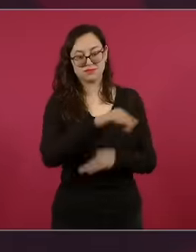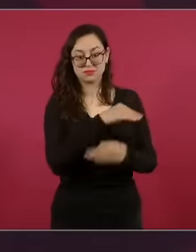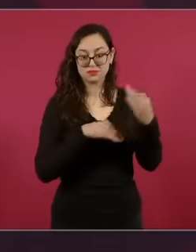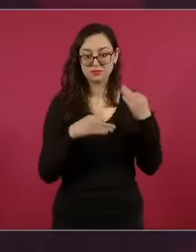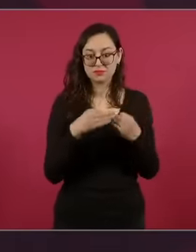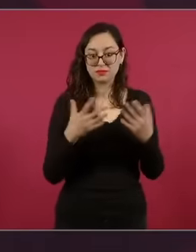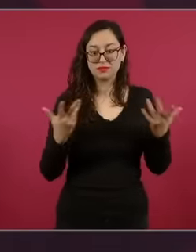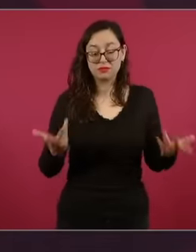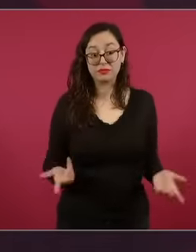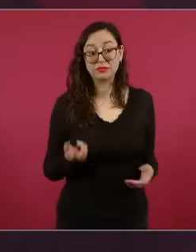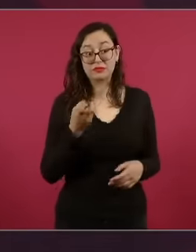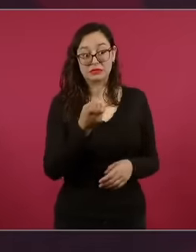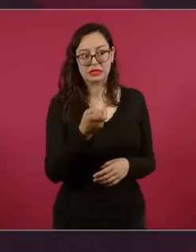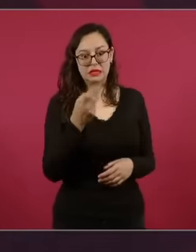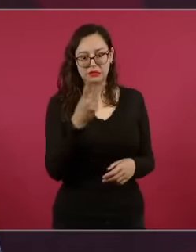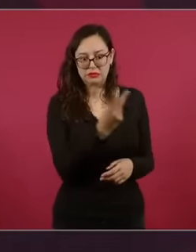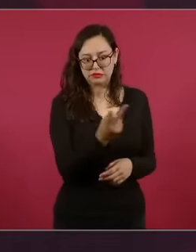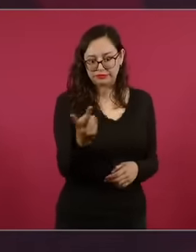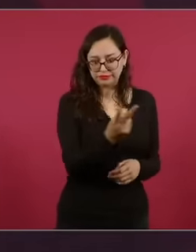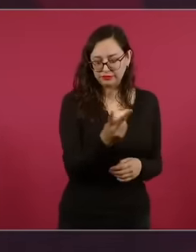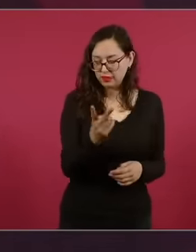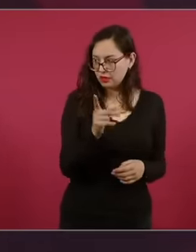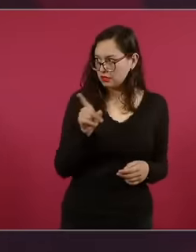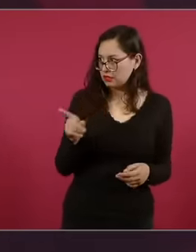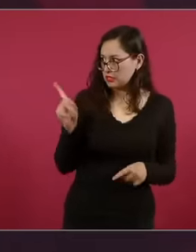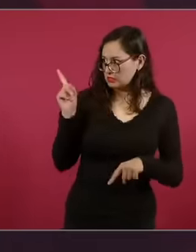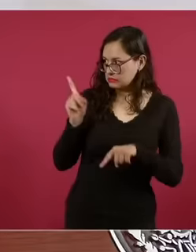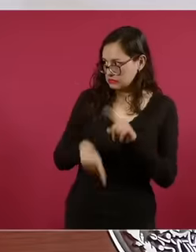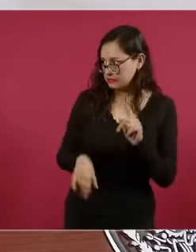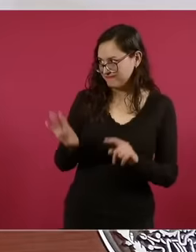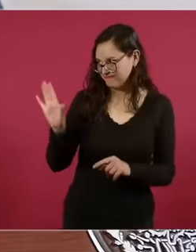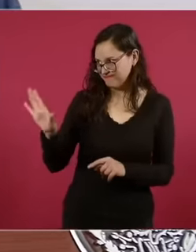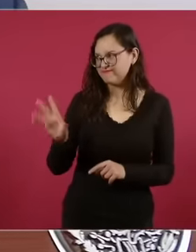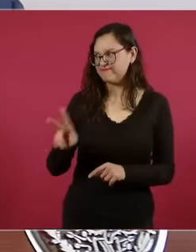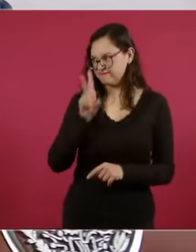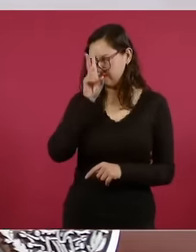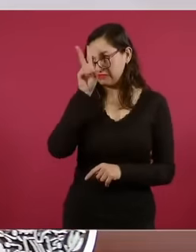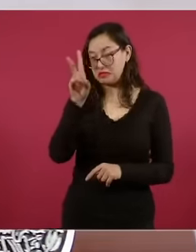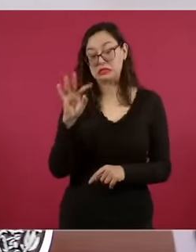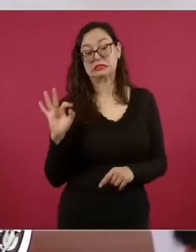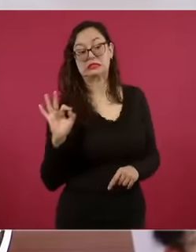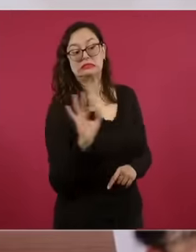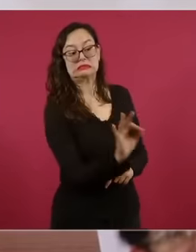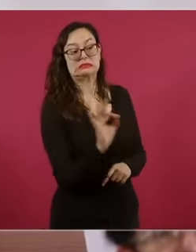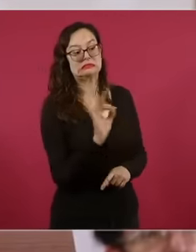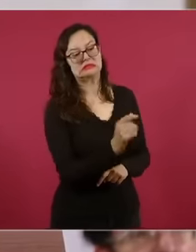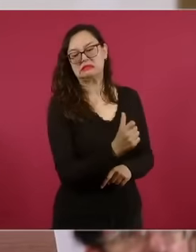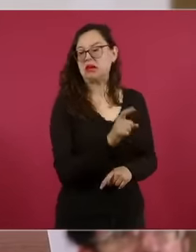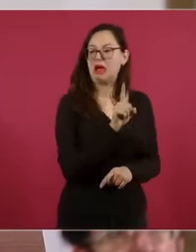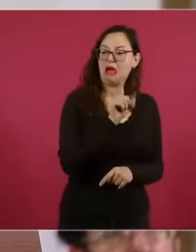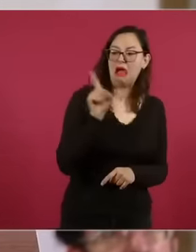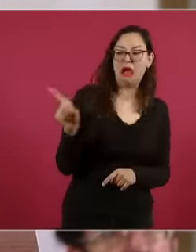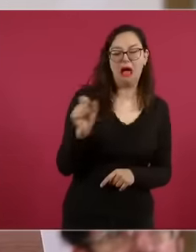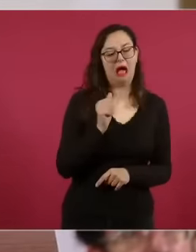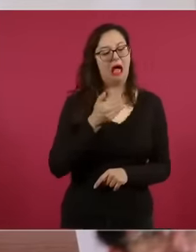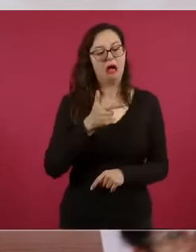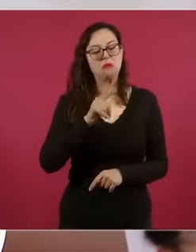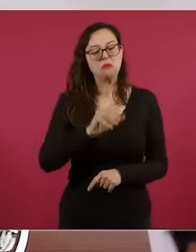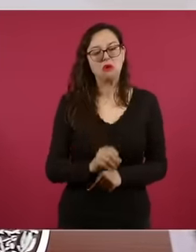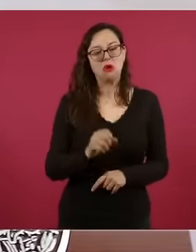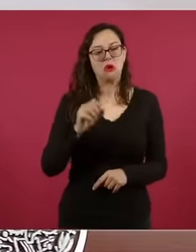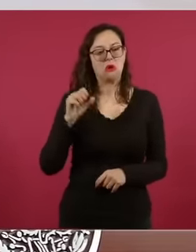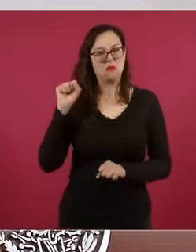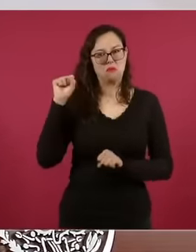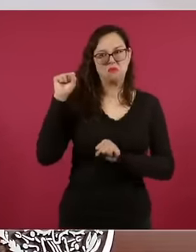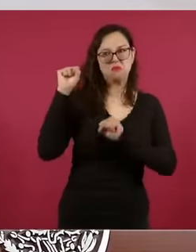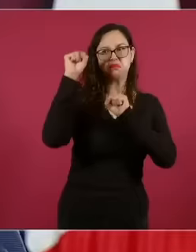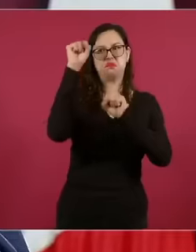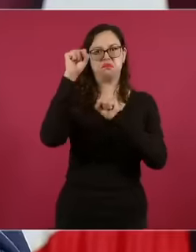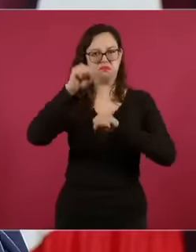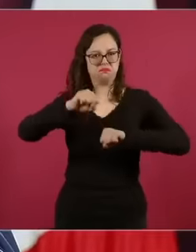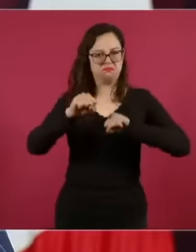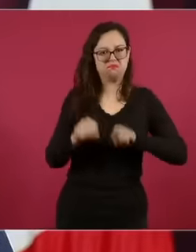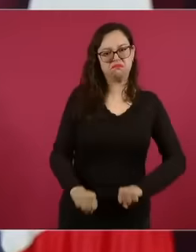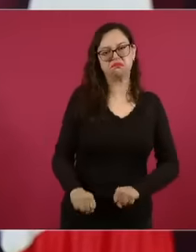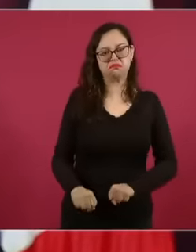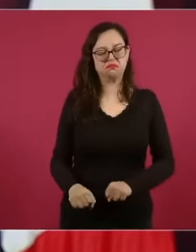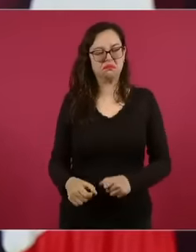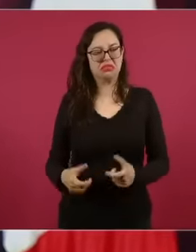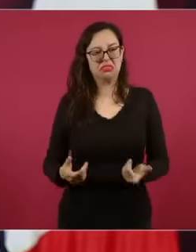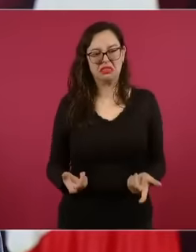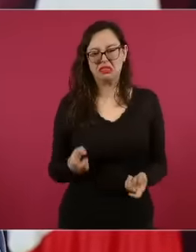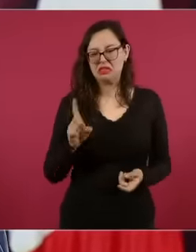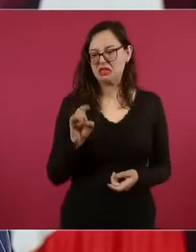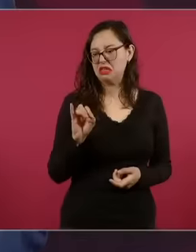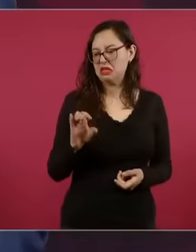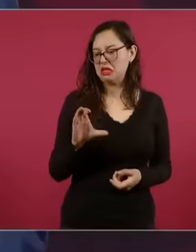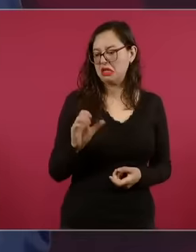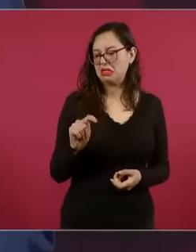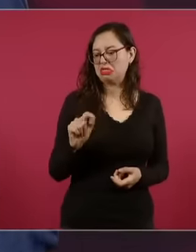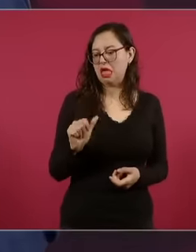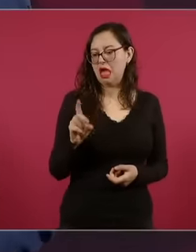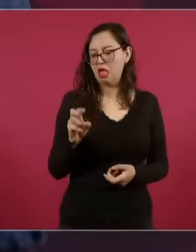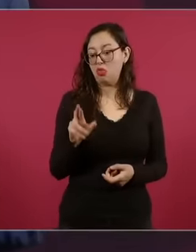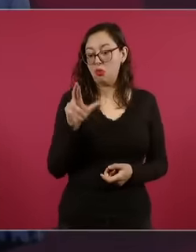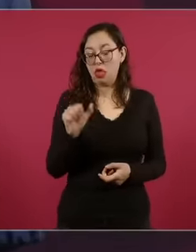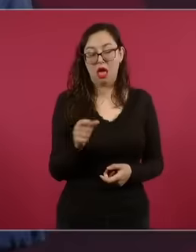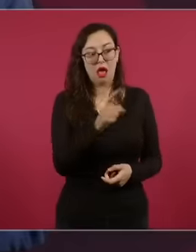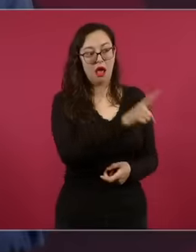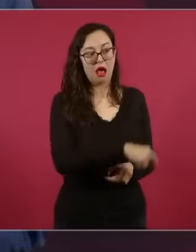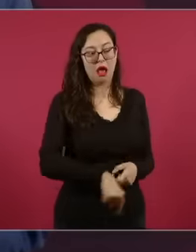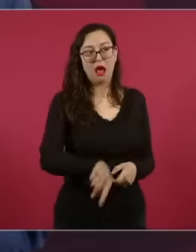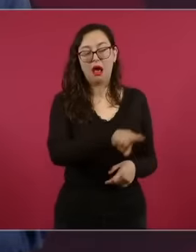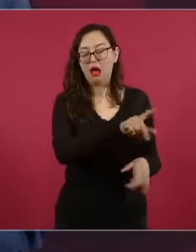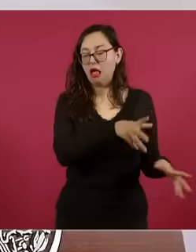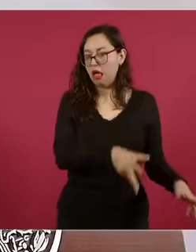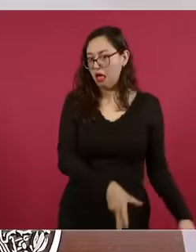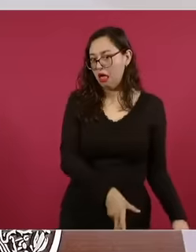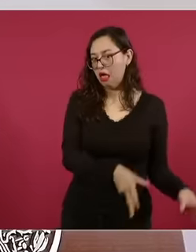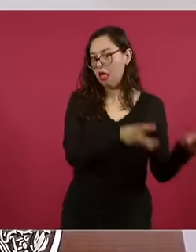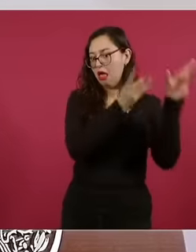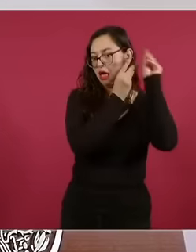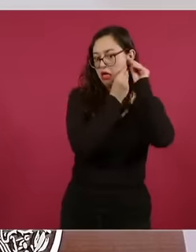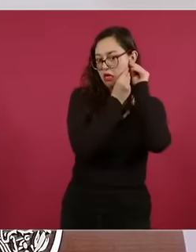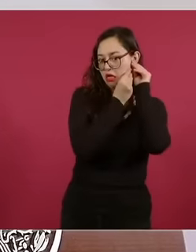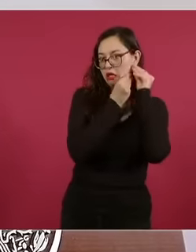dictatorship comes from there and that's why the workers of the judiciary are also